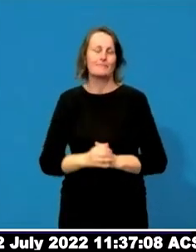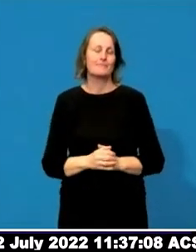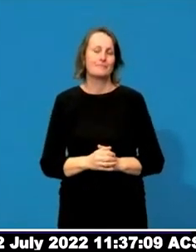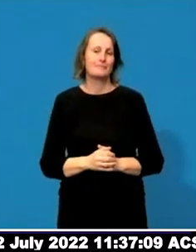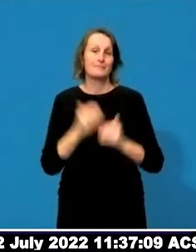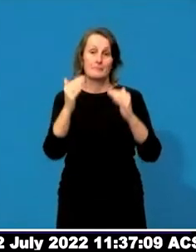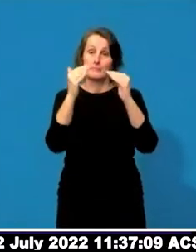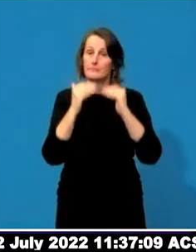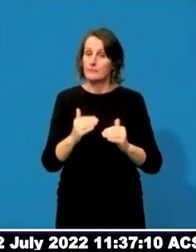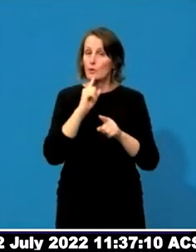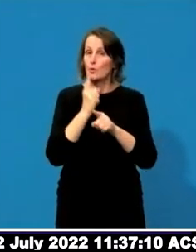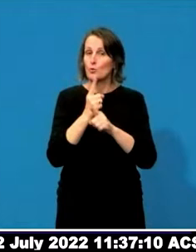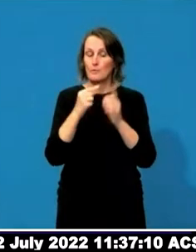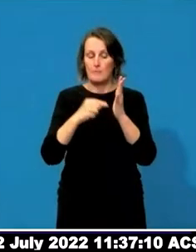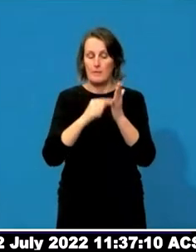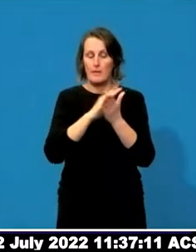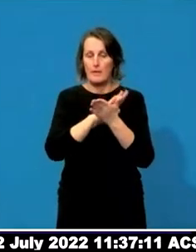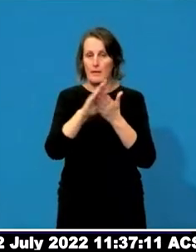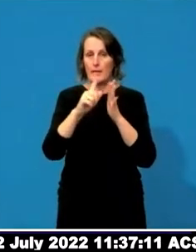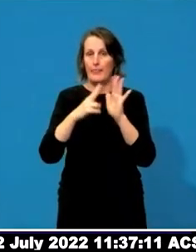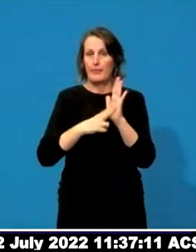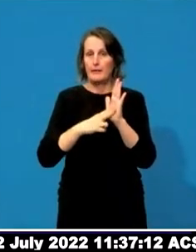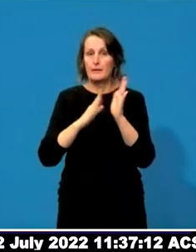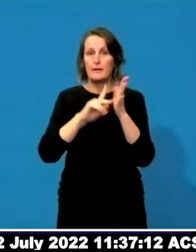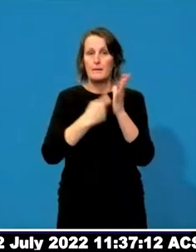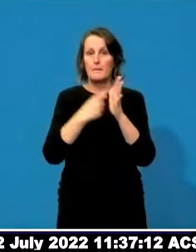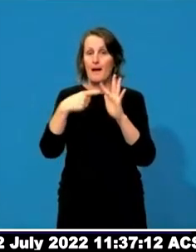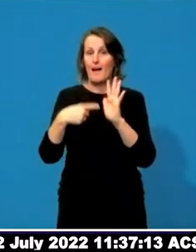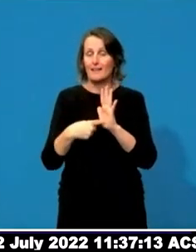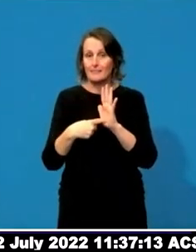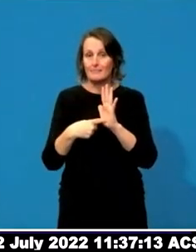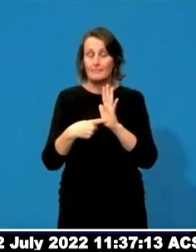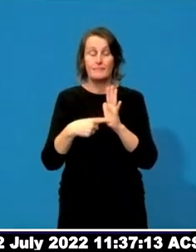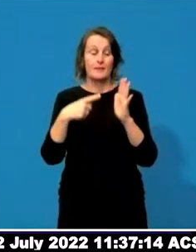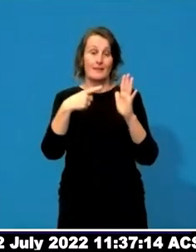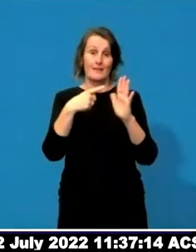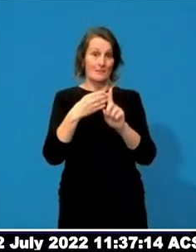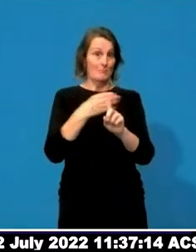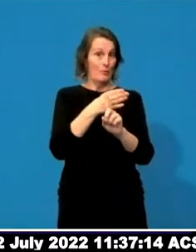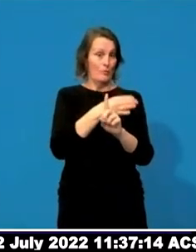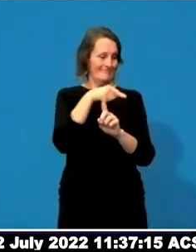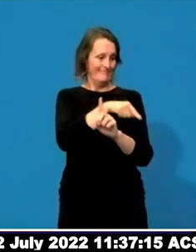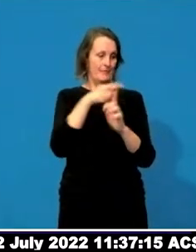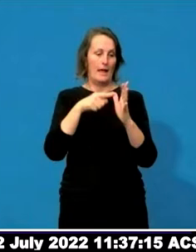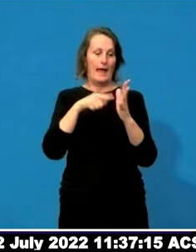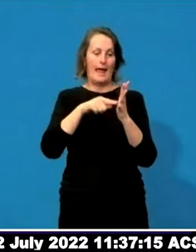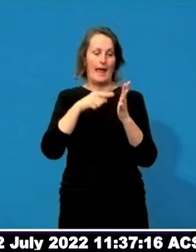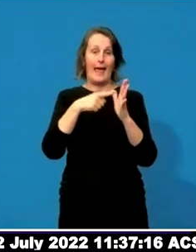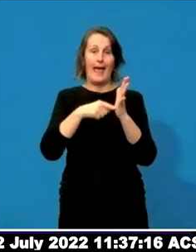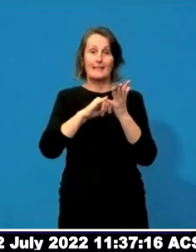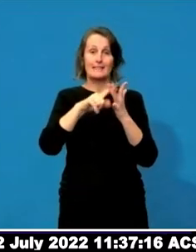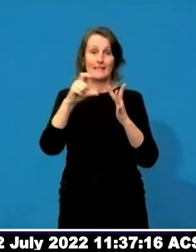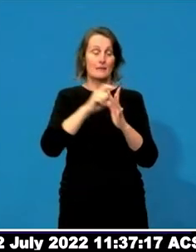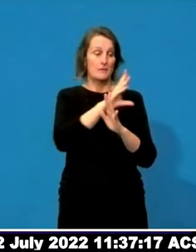is that with the abolishment of ATSIC, those regions then started to understand